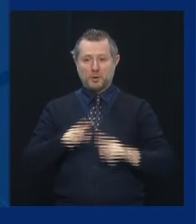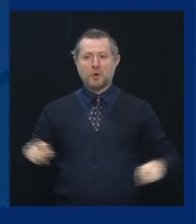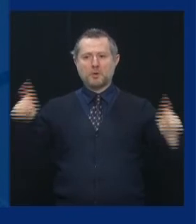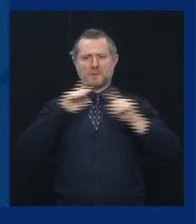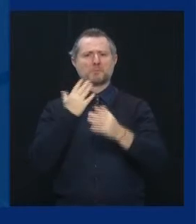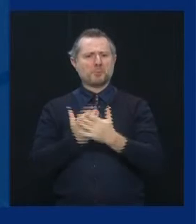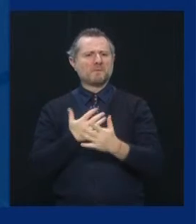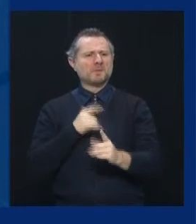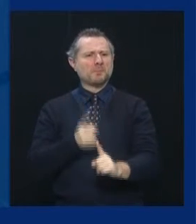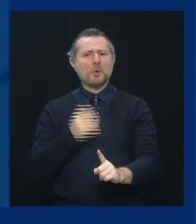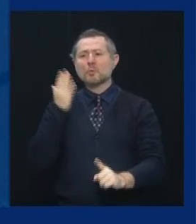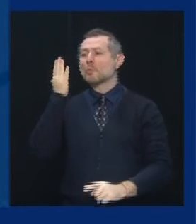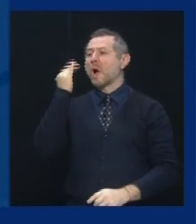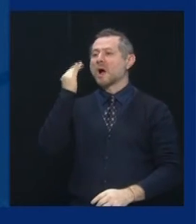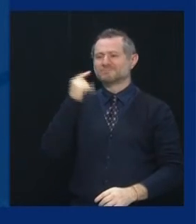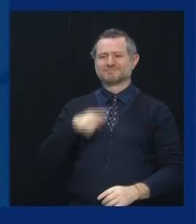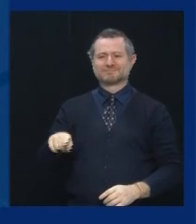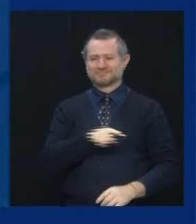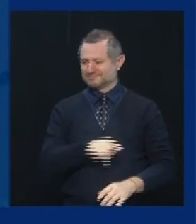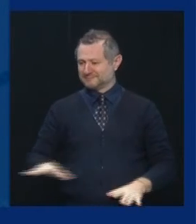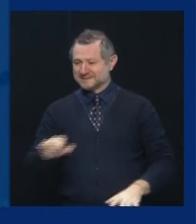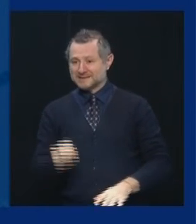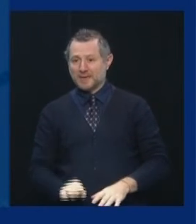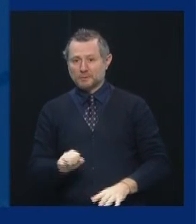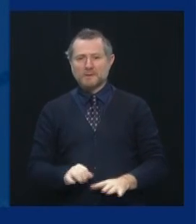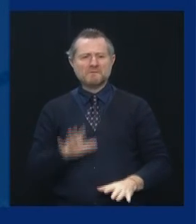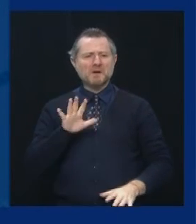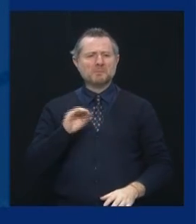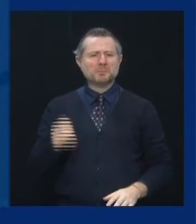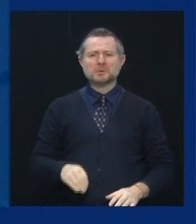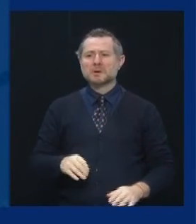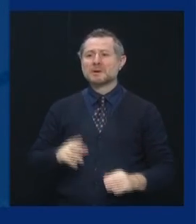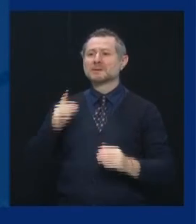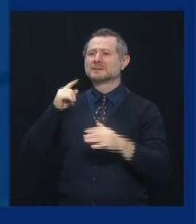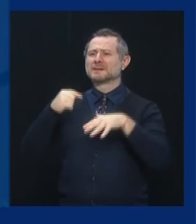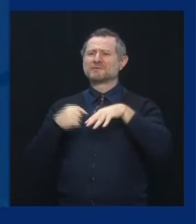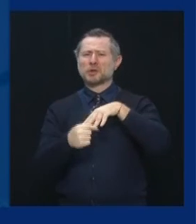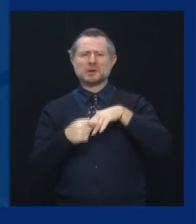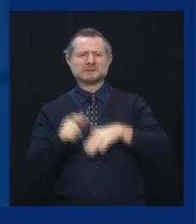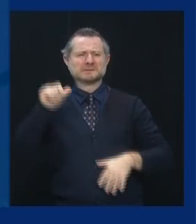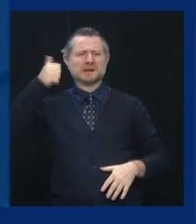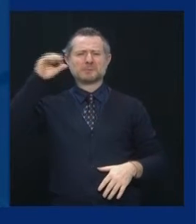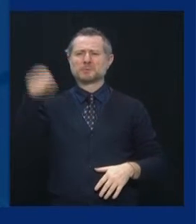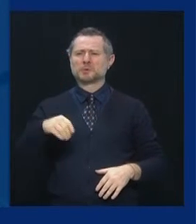THE NUMBERS, THE VARIANCE ALL ACROSS THE STATE MAKES THAT POINT ON ALSO.